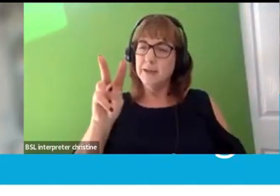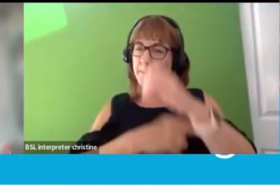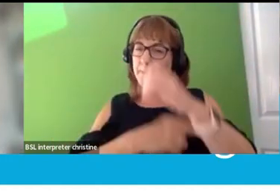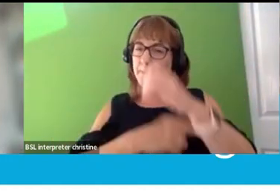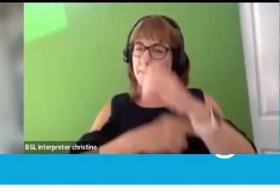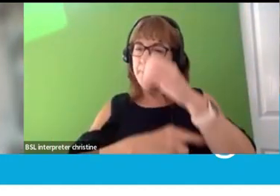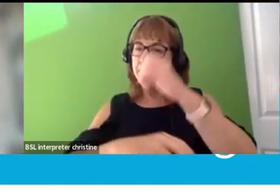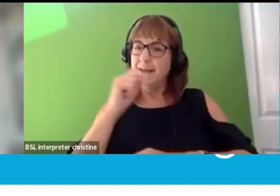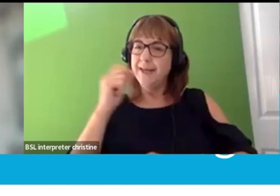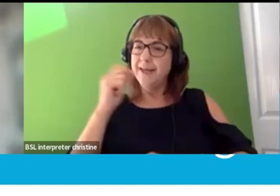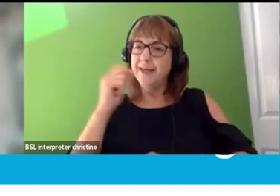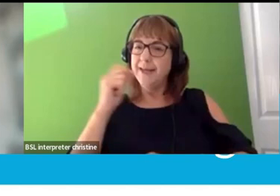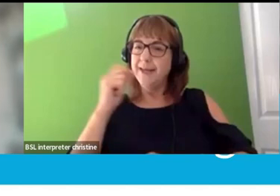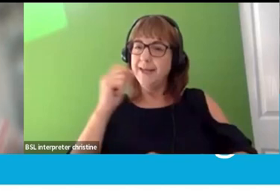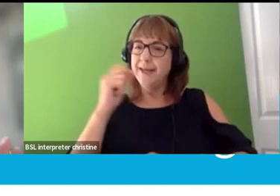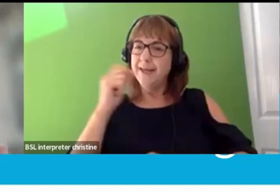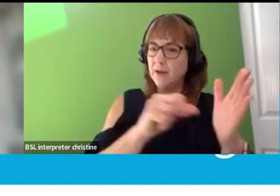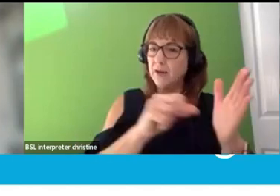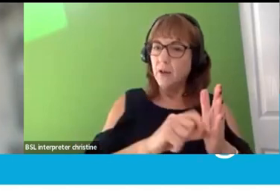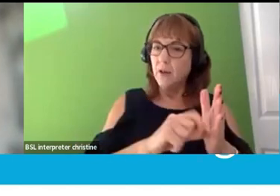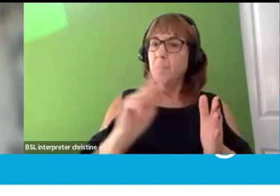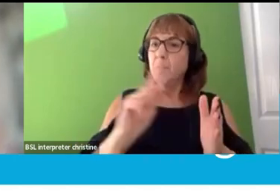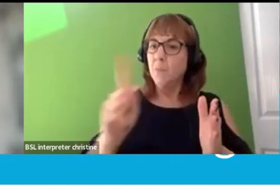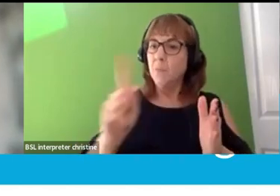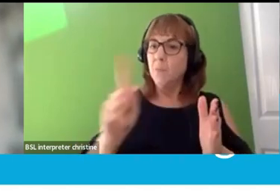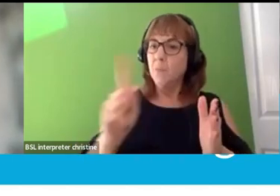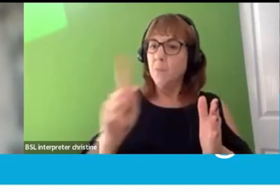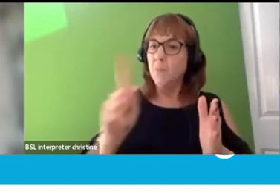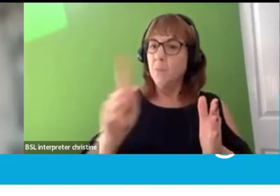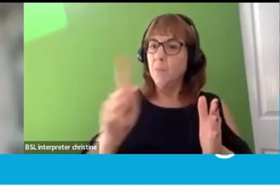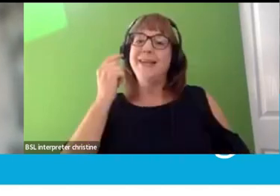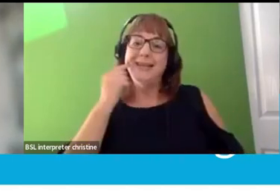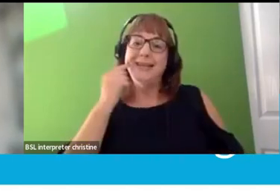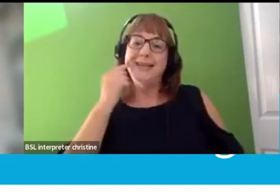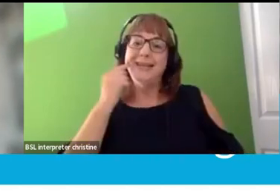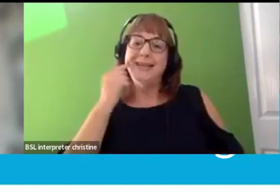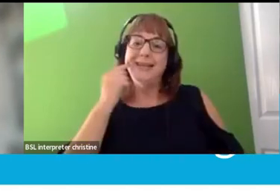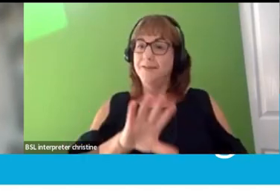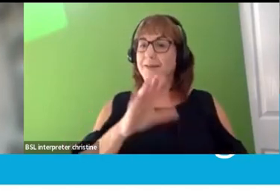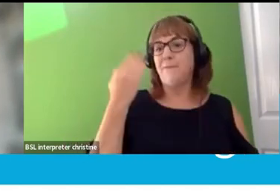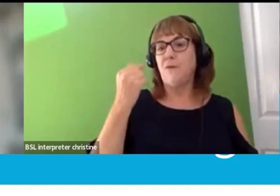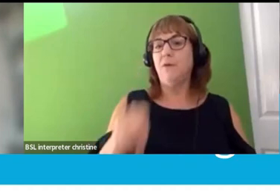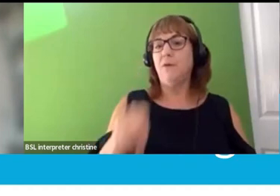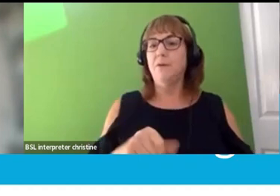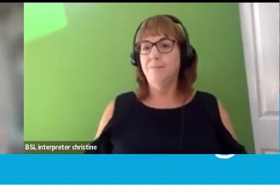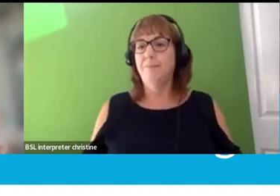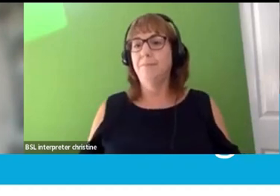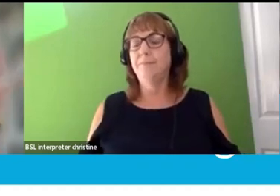should be easier, and don't worry if it's not it's just an illustration, but what what's happened is